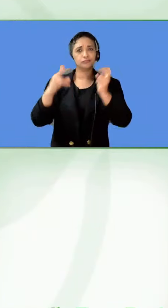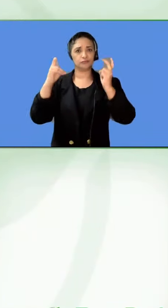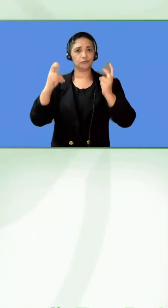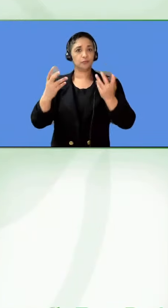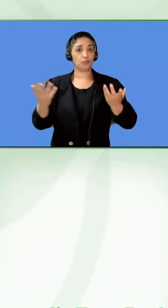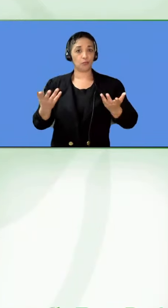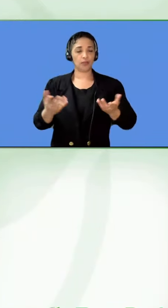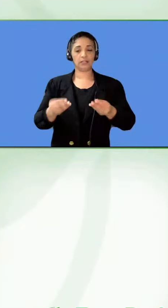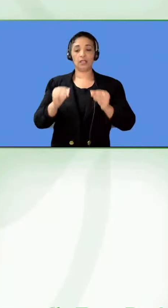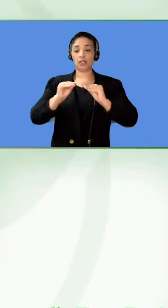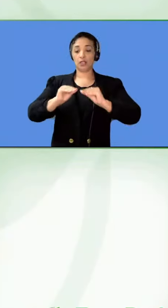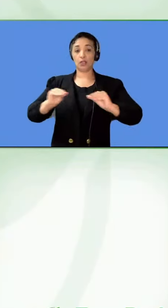impaired students.